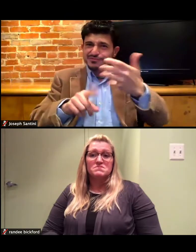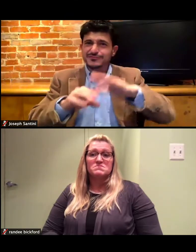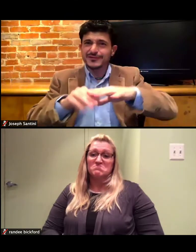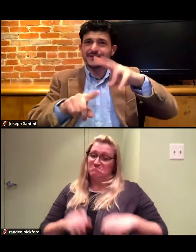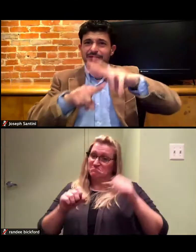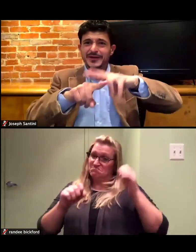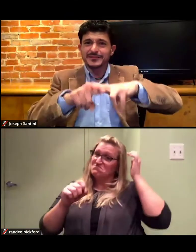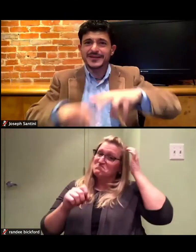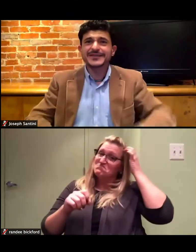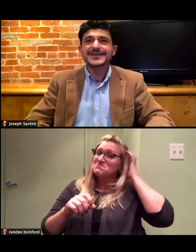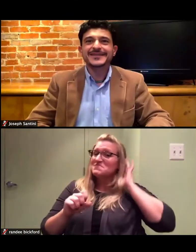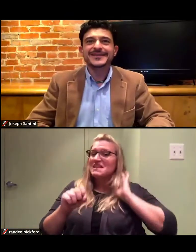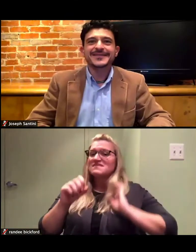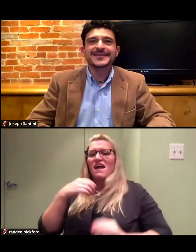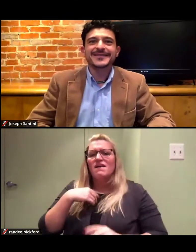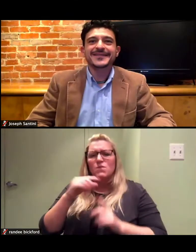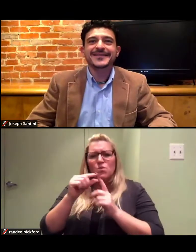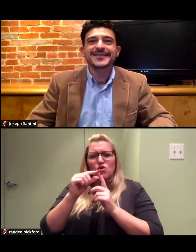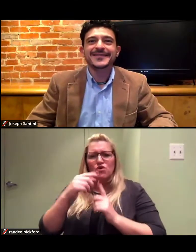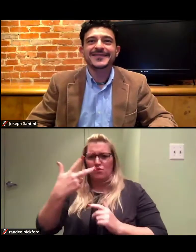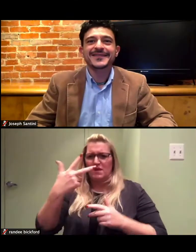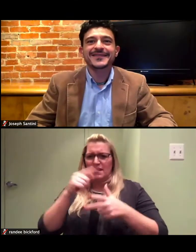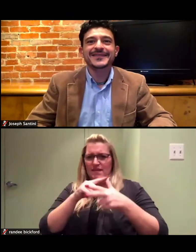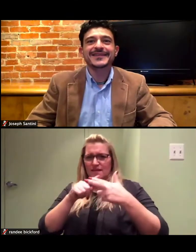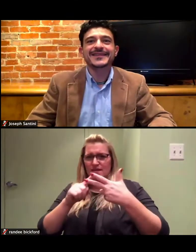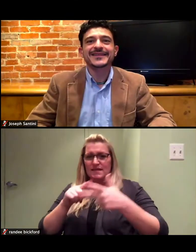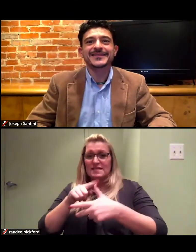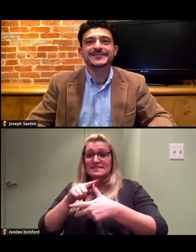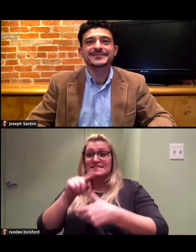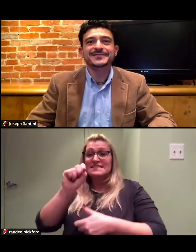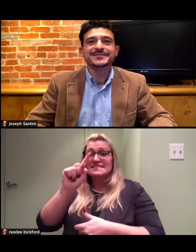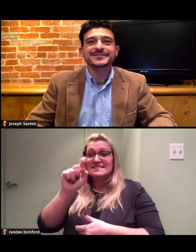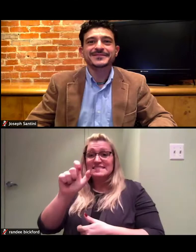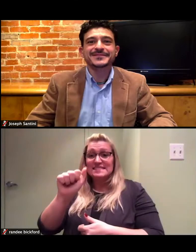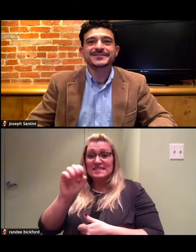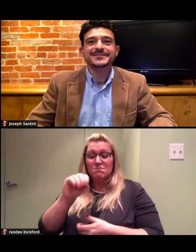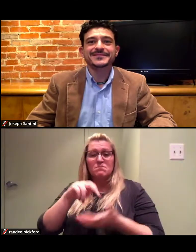that may come up during this topic on this webinar.